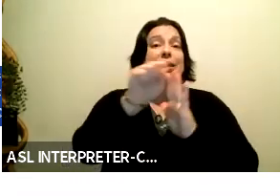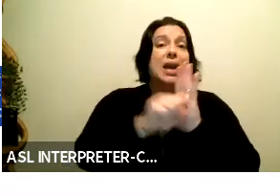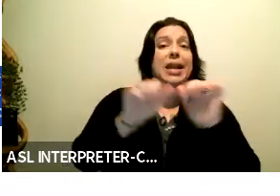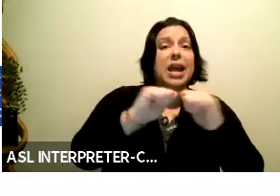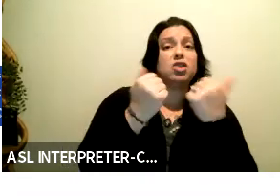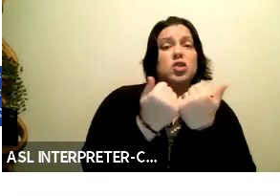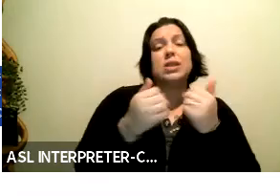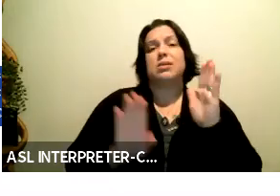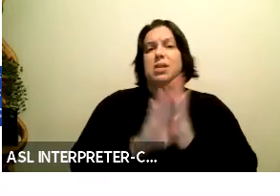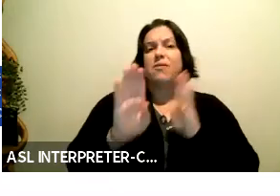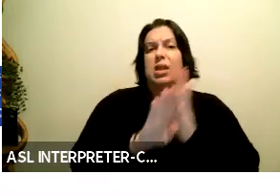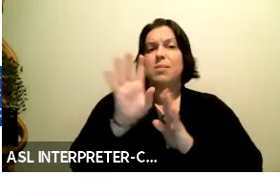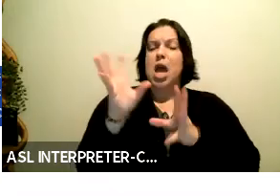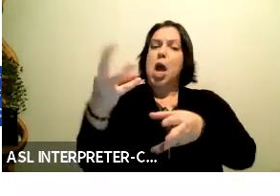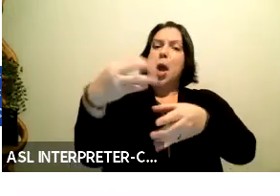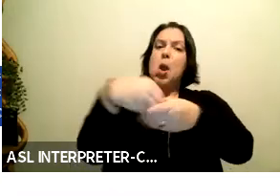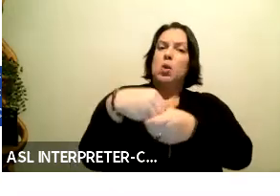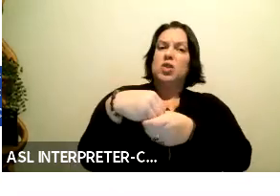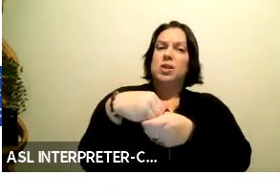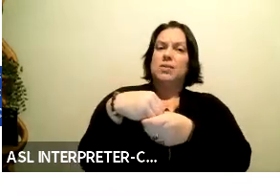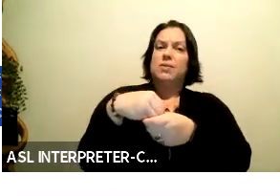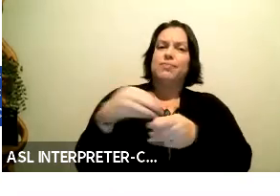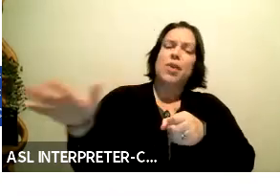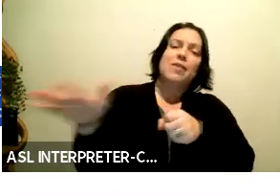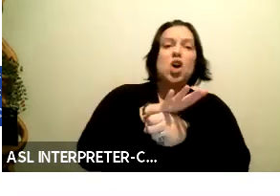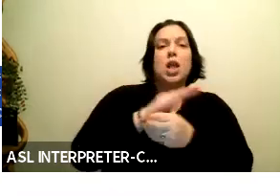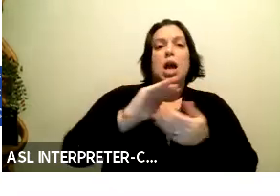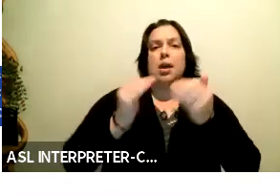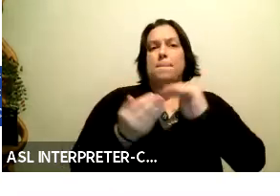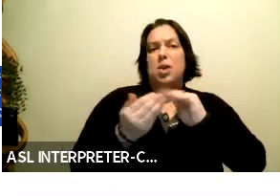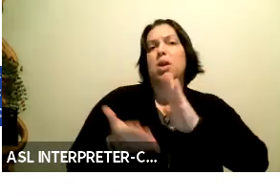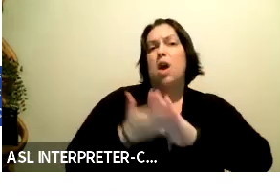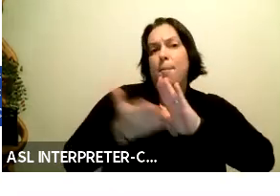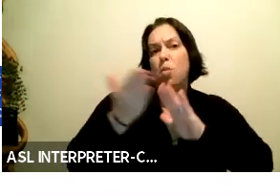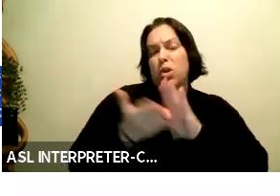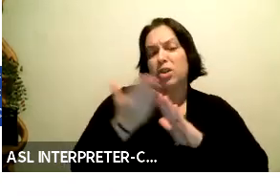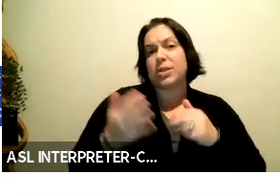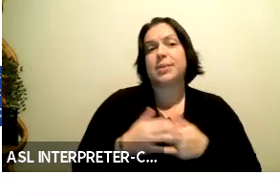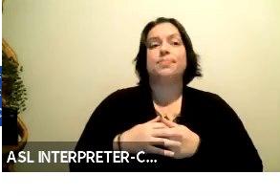development of inclusive whole community Emergency Operations Plans to adequately